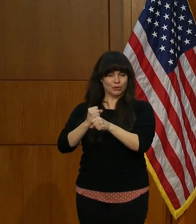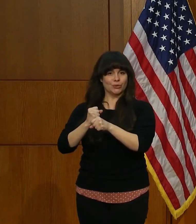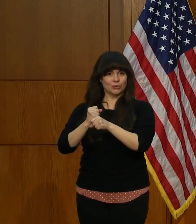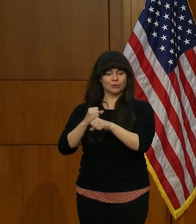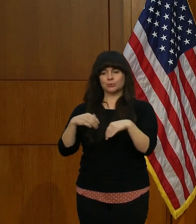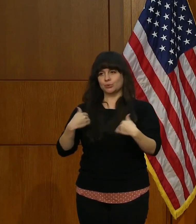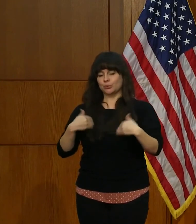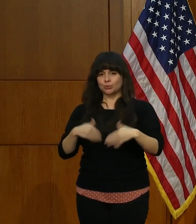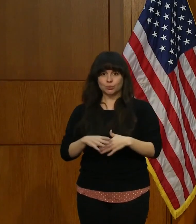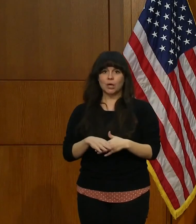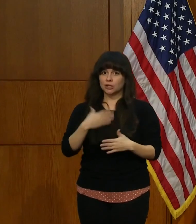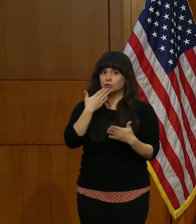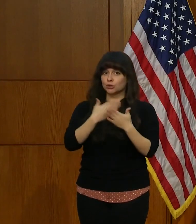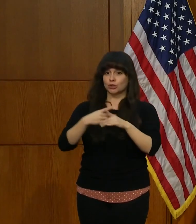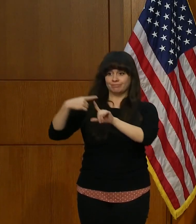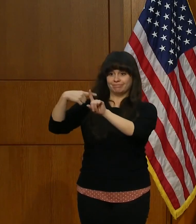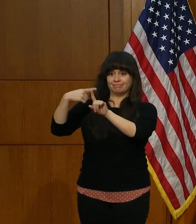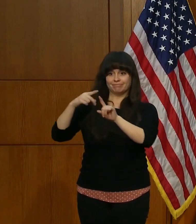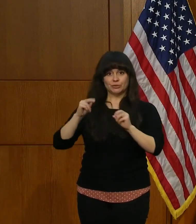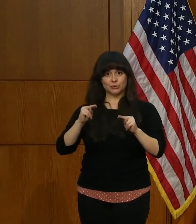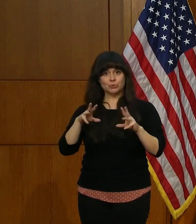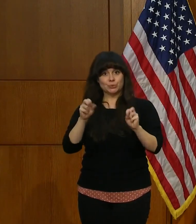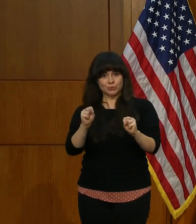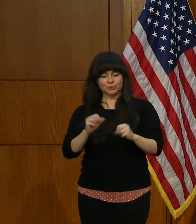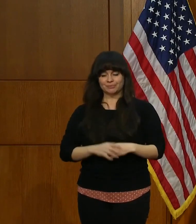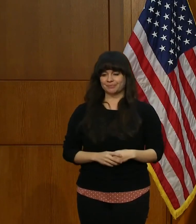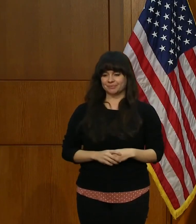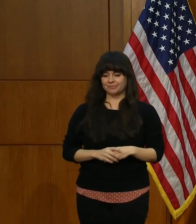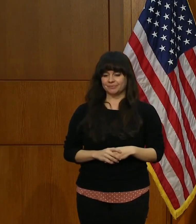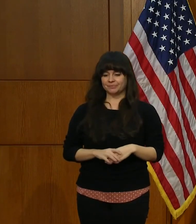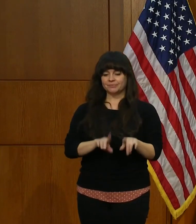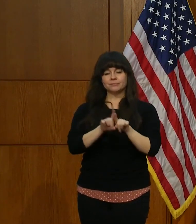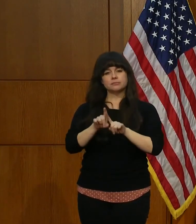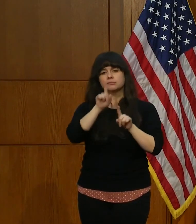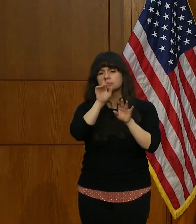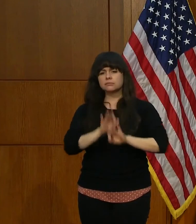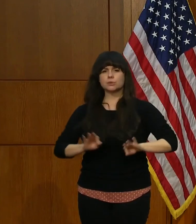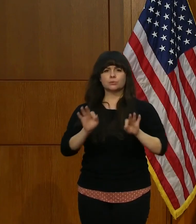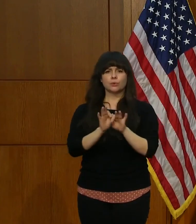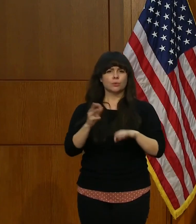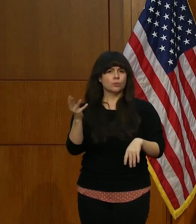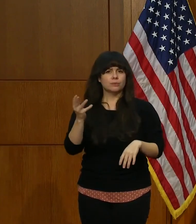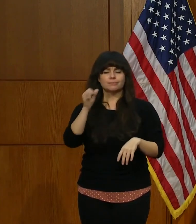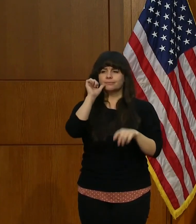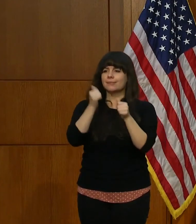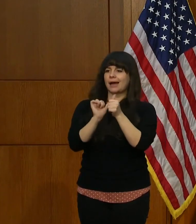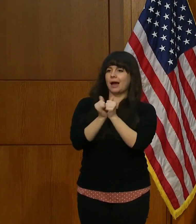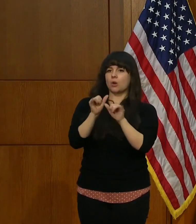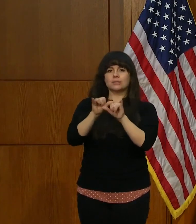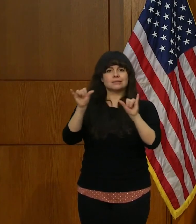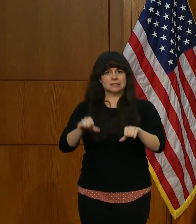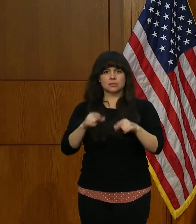TESTED POSITIVE IN THE ENTIRE YEAR OF THE PANDEMIC, AND THAT